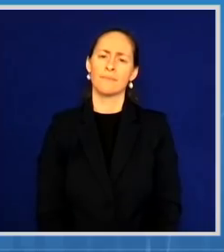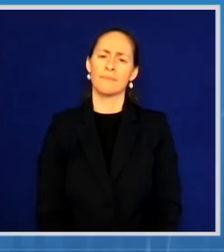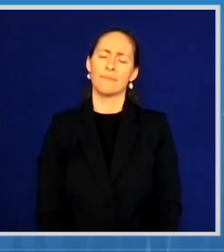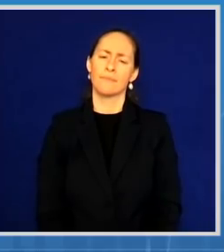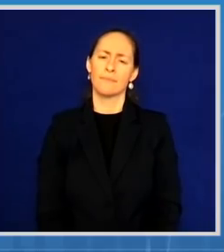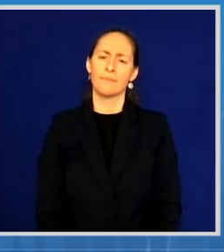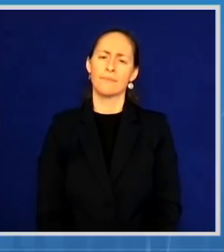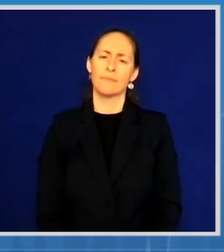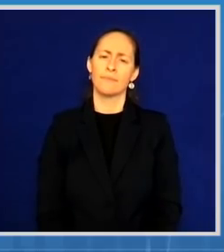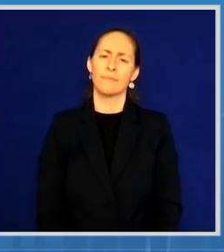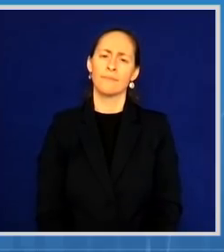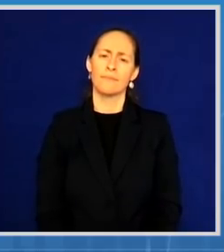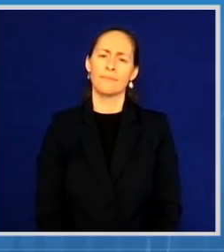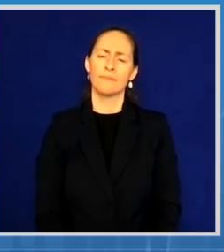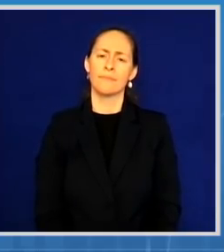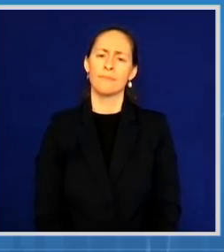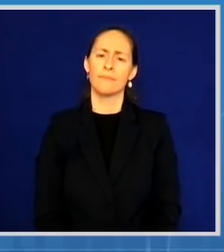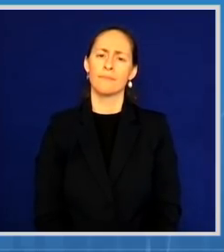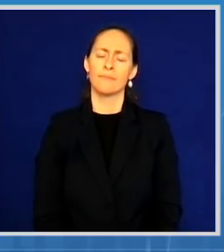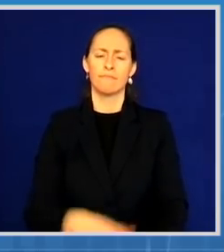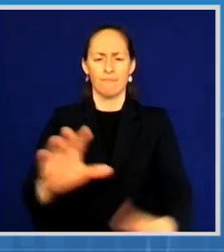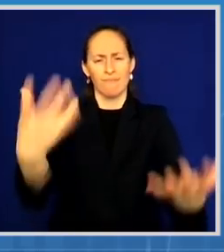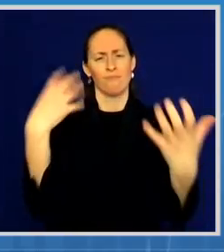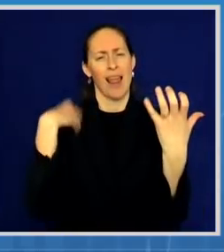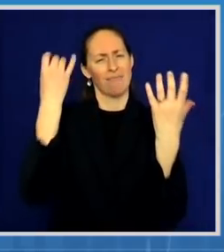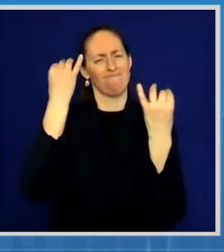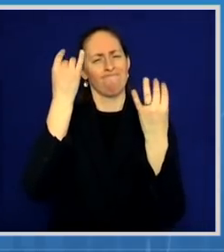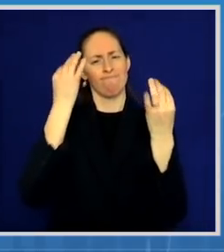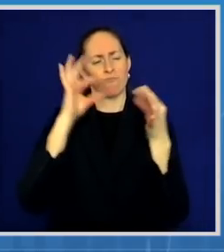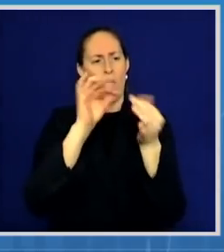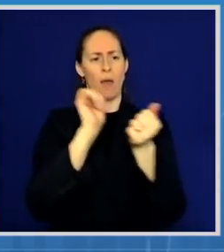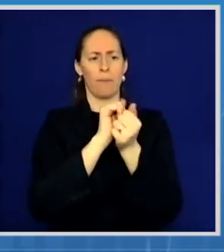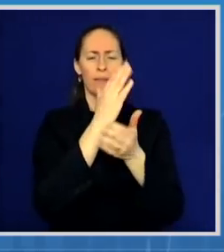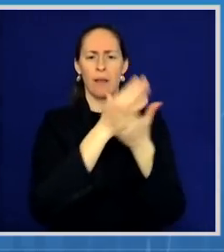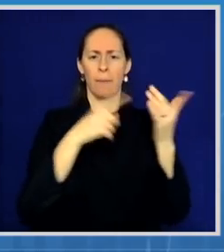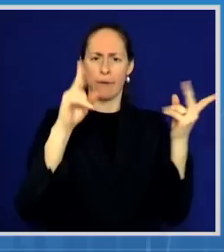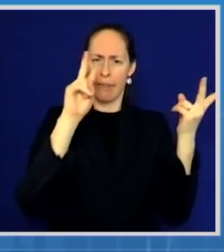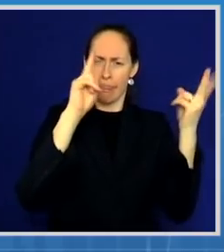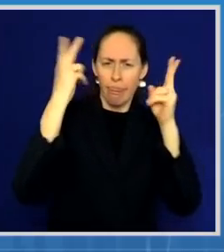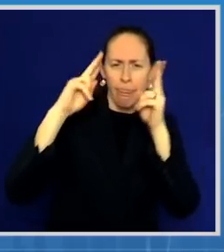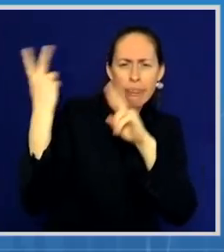How much extra effort would you say you're sort of putting into